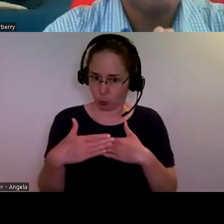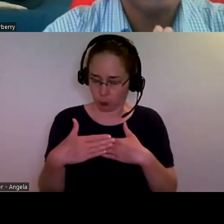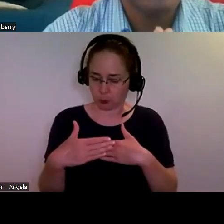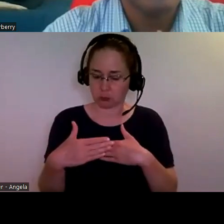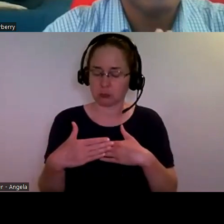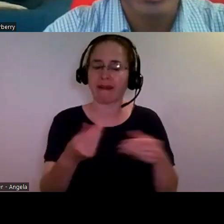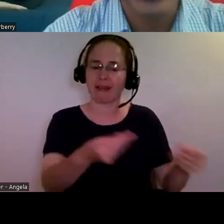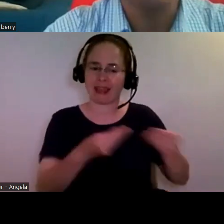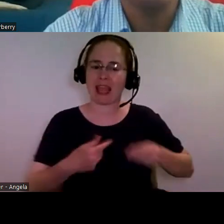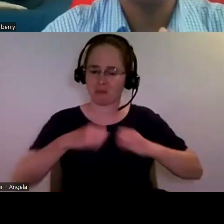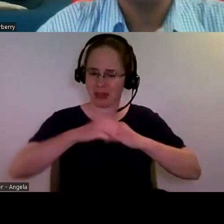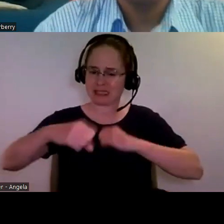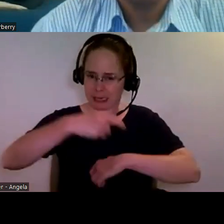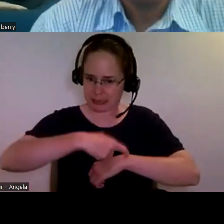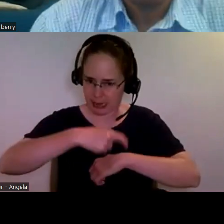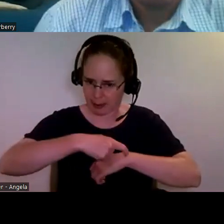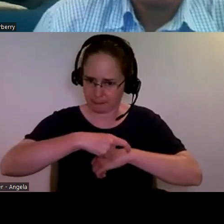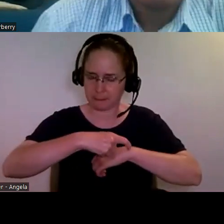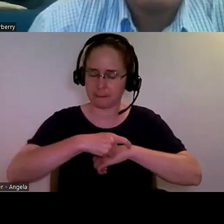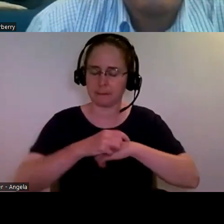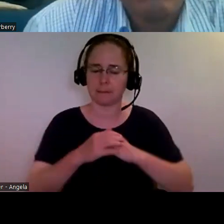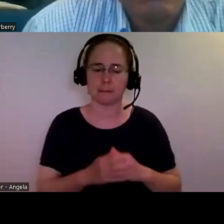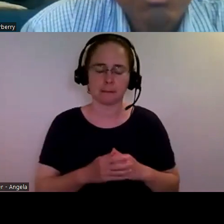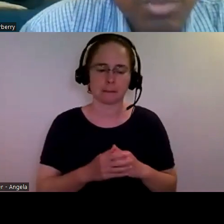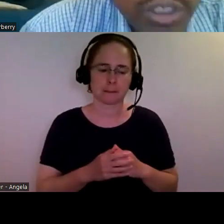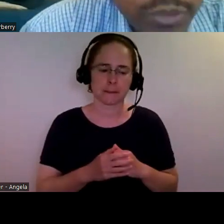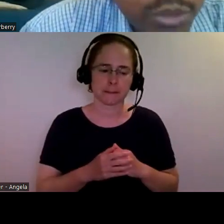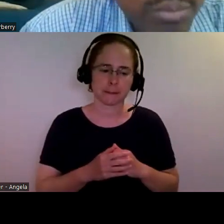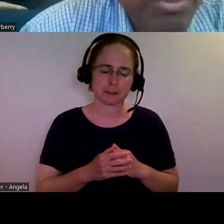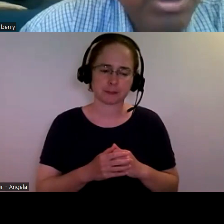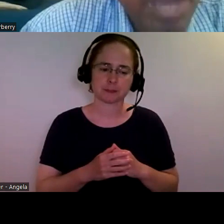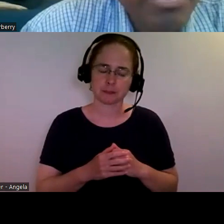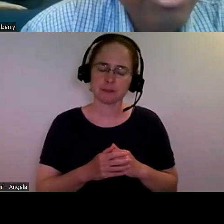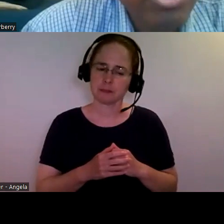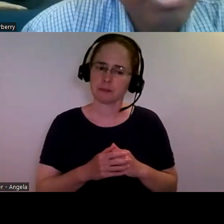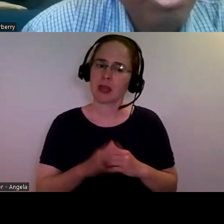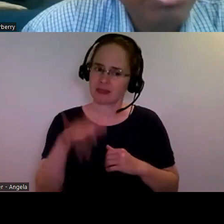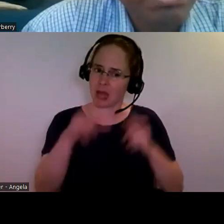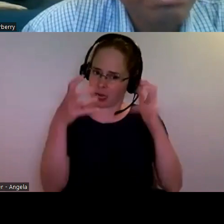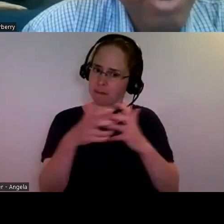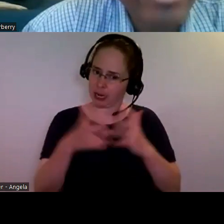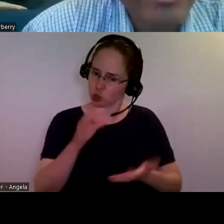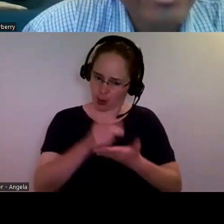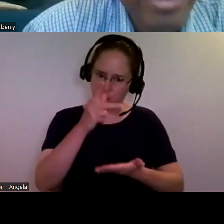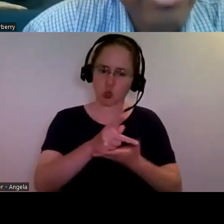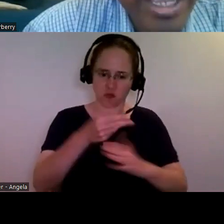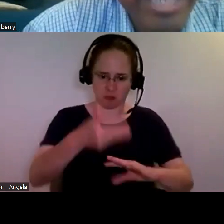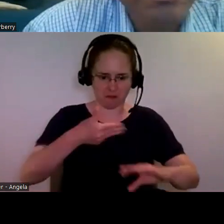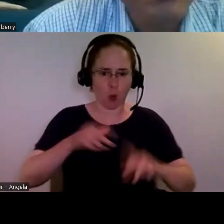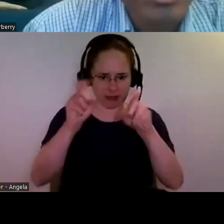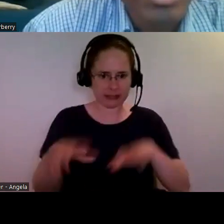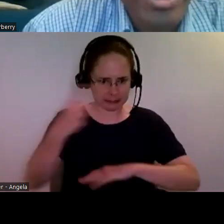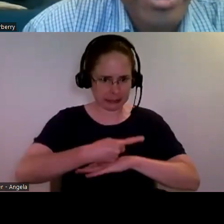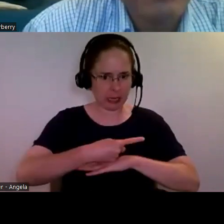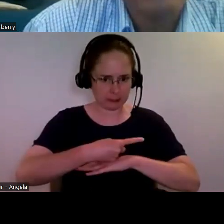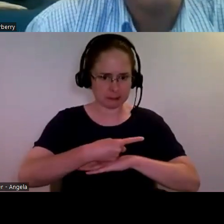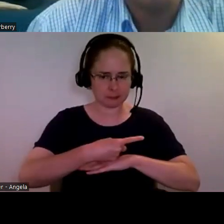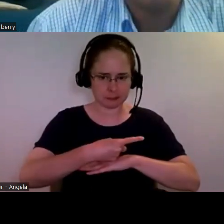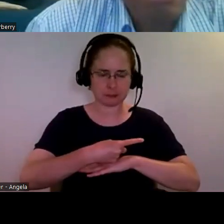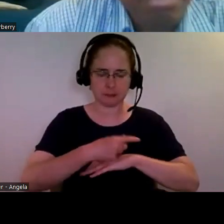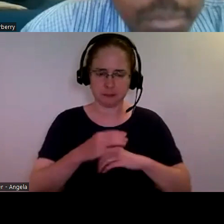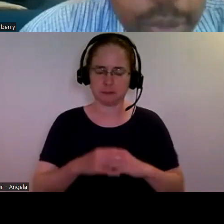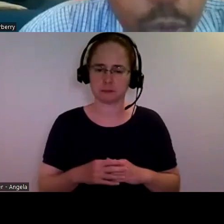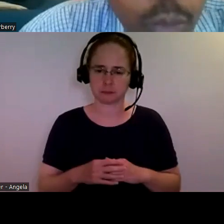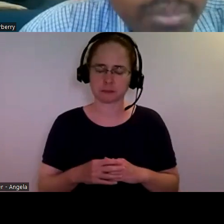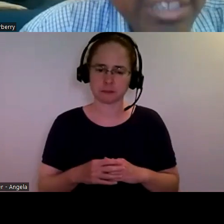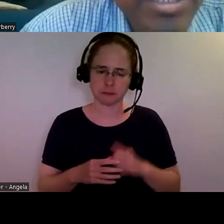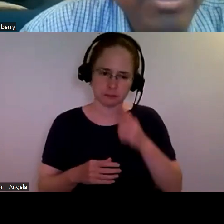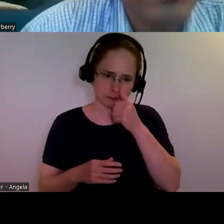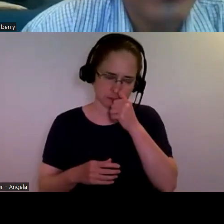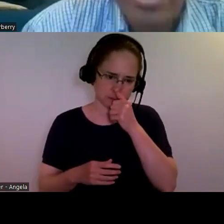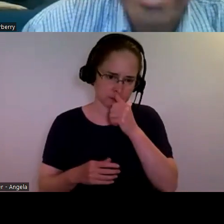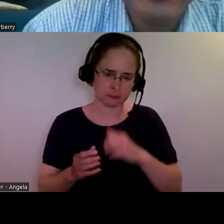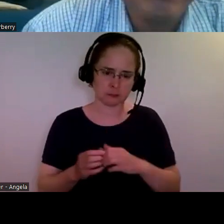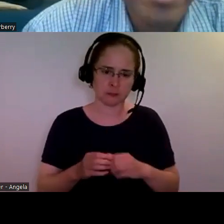gave me extended time, and the accommodation was approved prior to the test date, and OBTW, I did